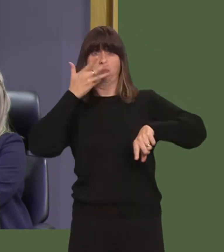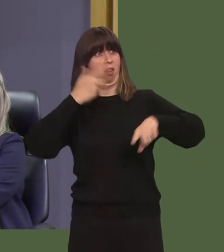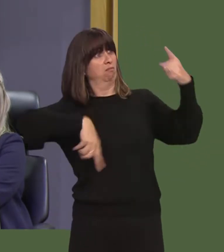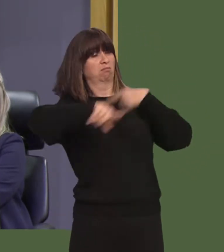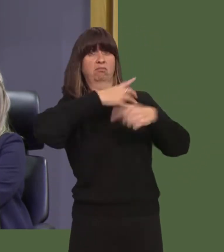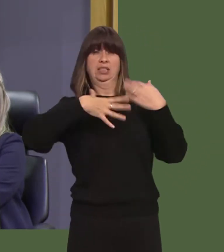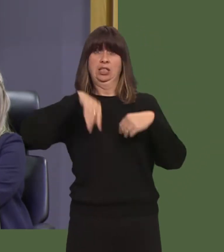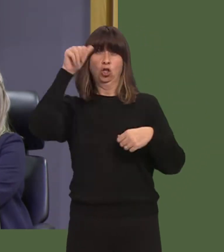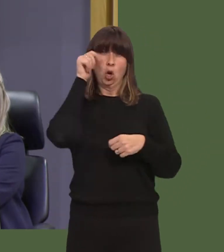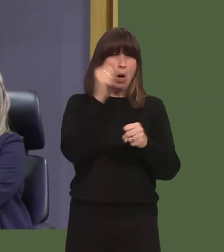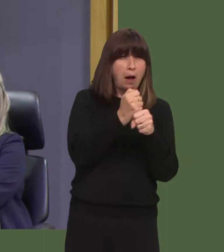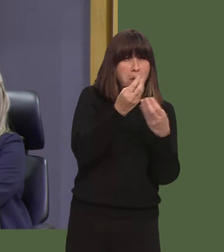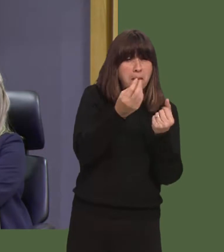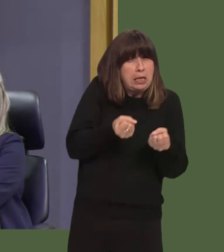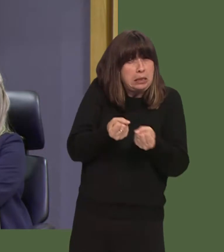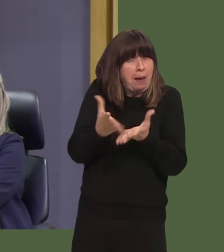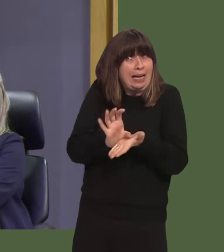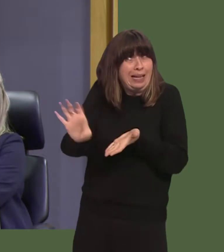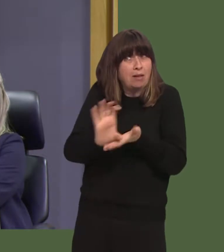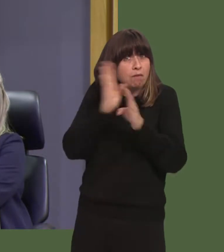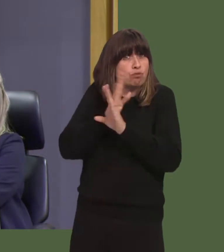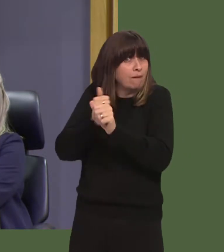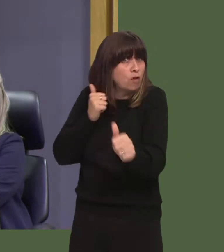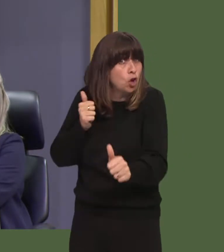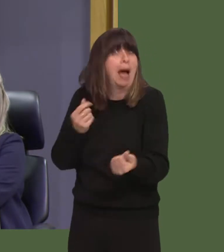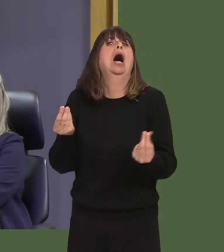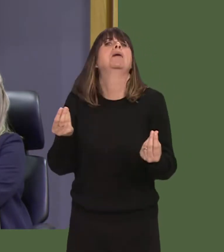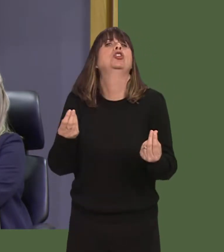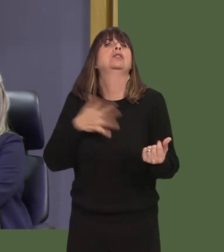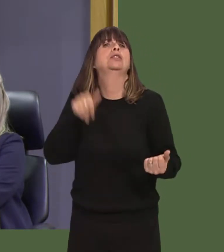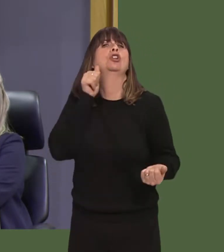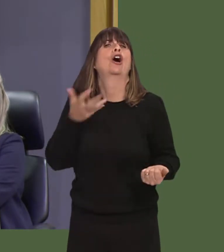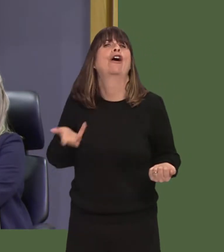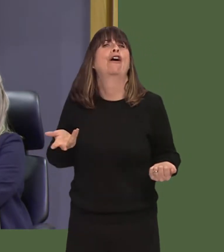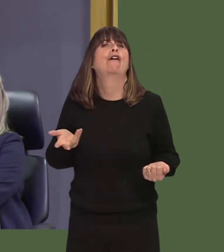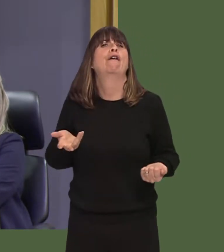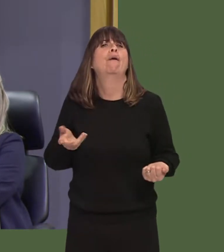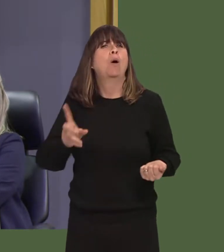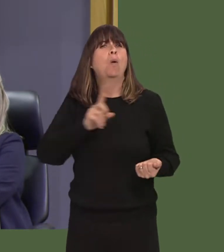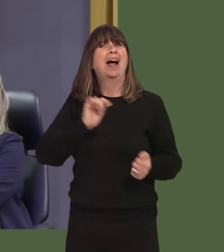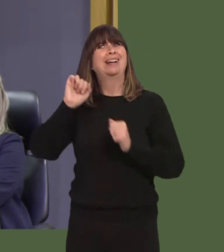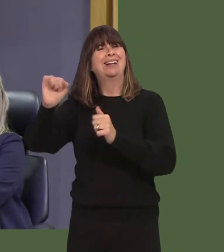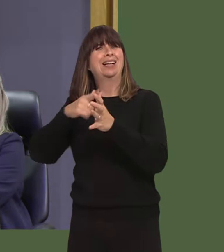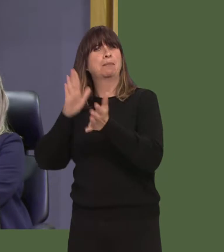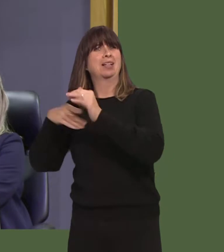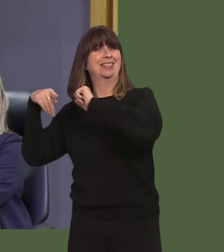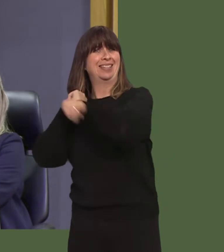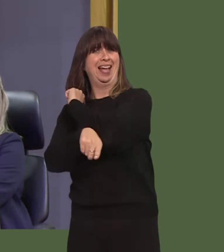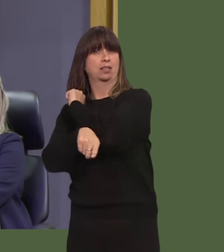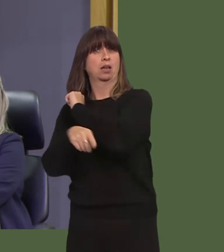how much public money is being given to private companies? And, secondly, why are we underwriting the debt of a company that is about to raise £5